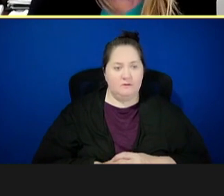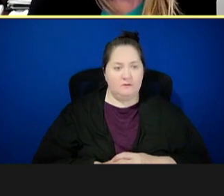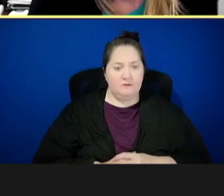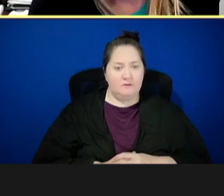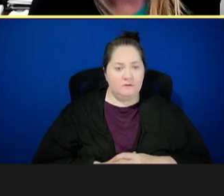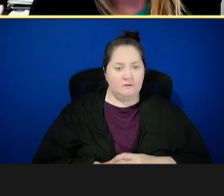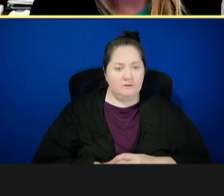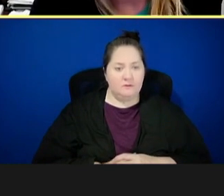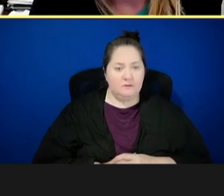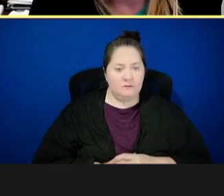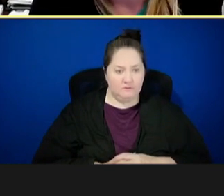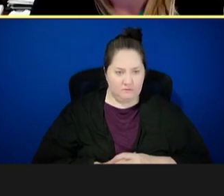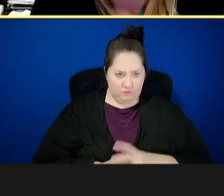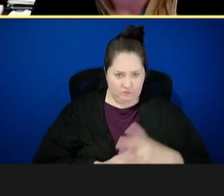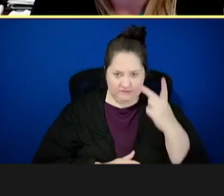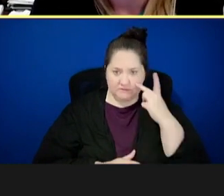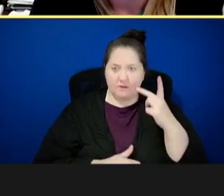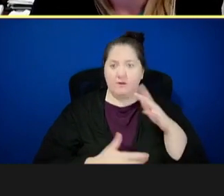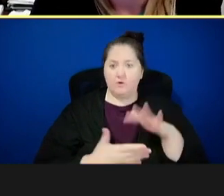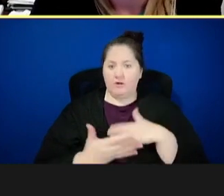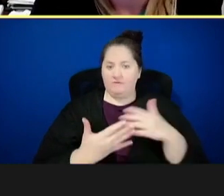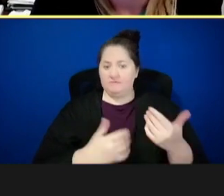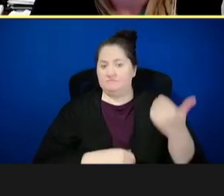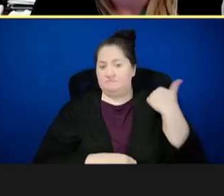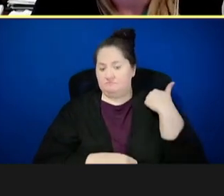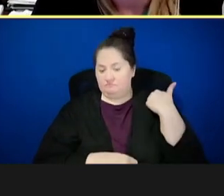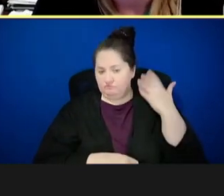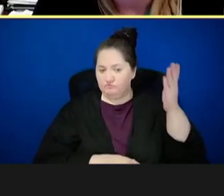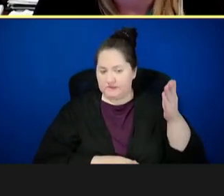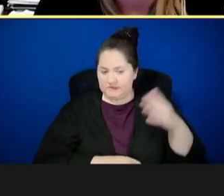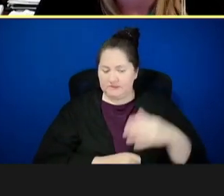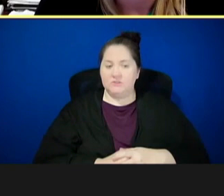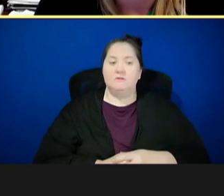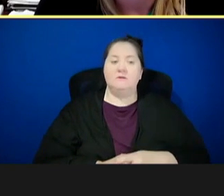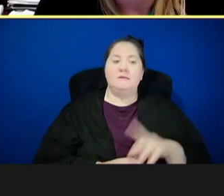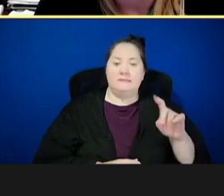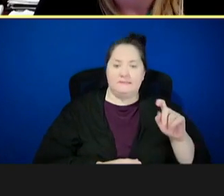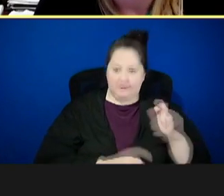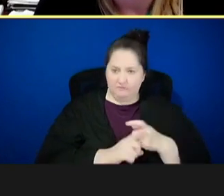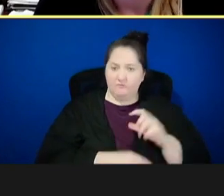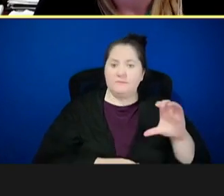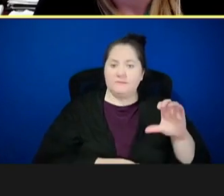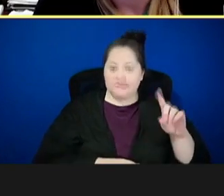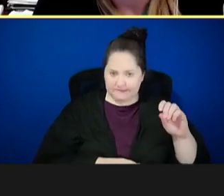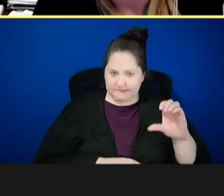We just saw these graphs in the last presentation, but this shows the data from the CDC of the yearly